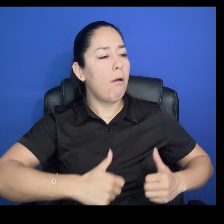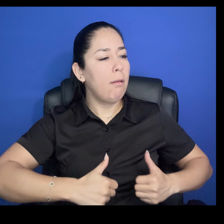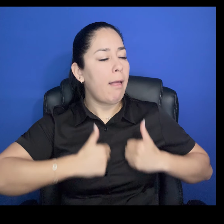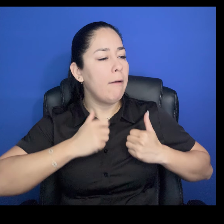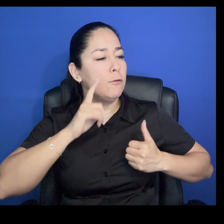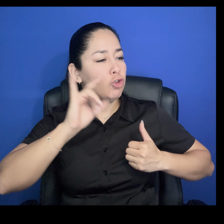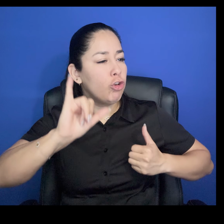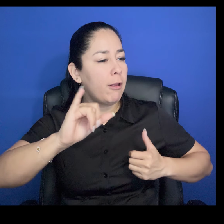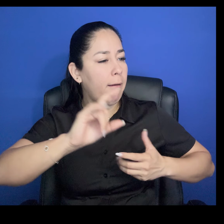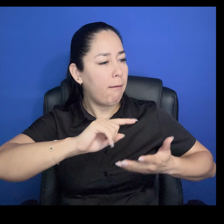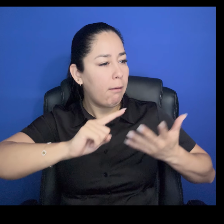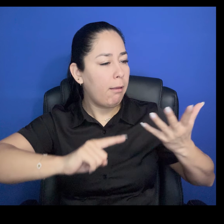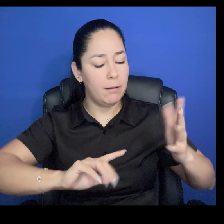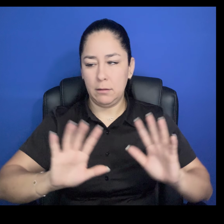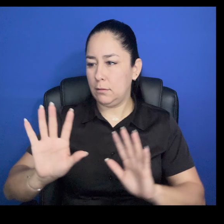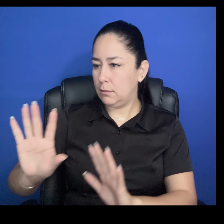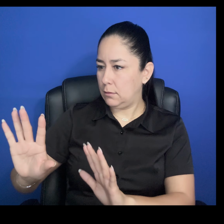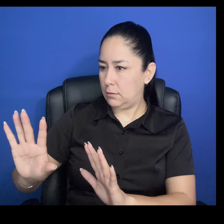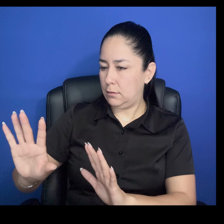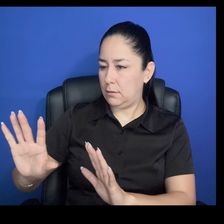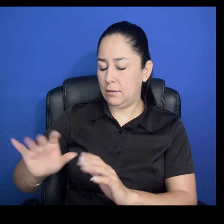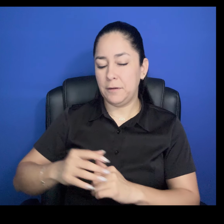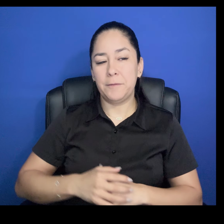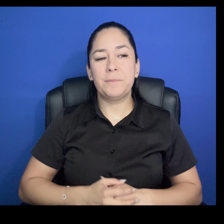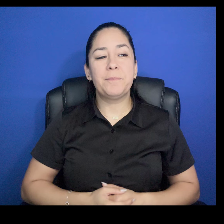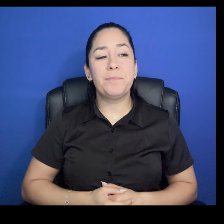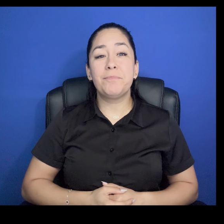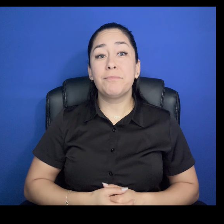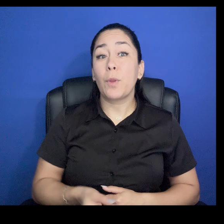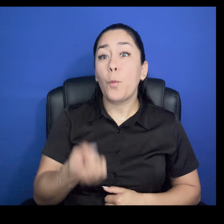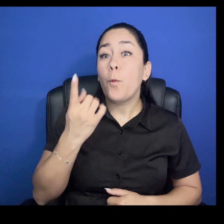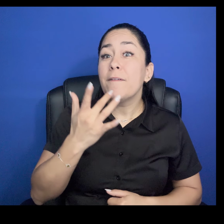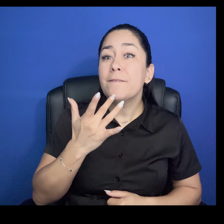(Vanessa) What I really loved about this event, my favorite thing was just that